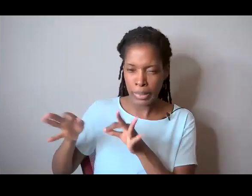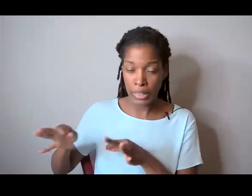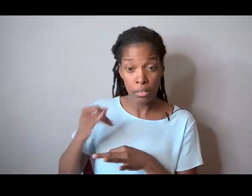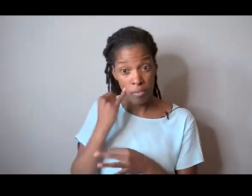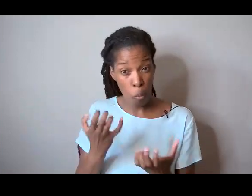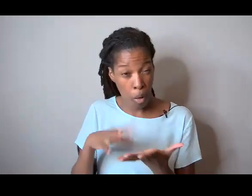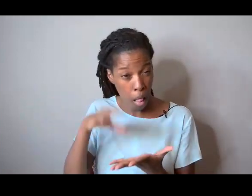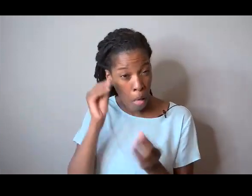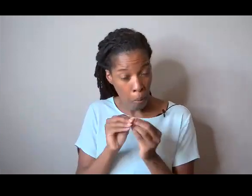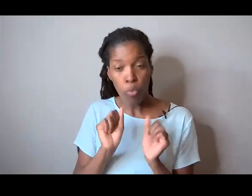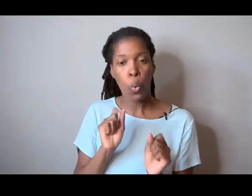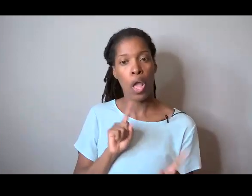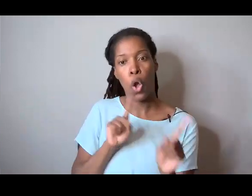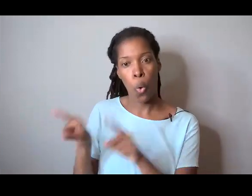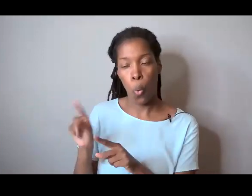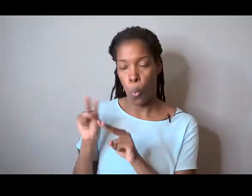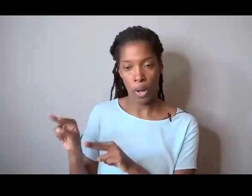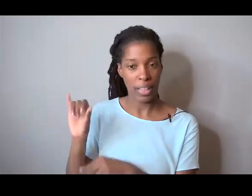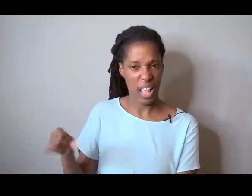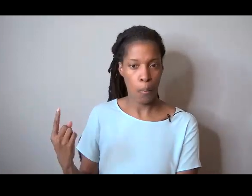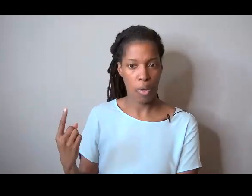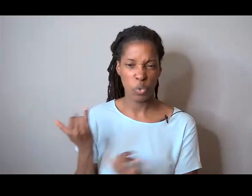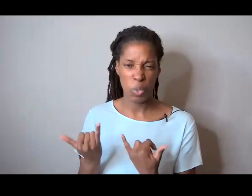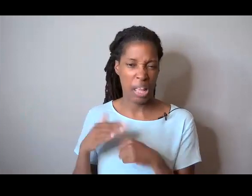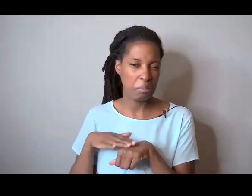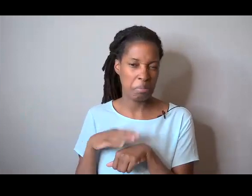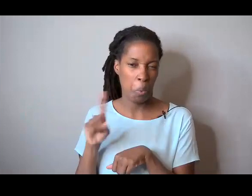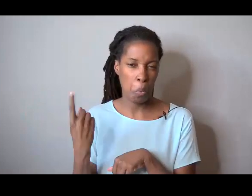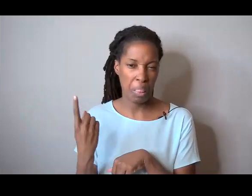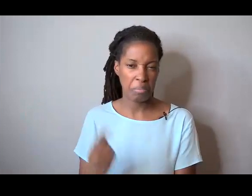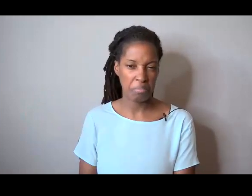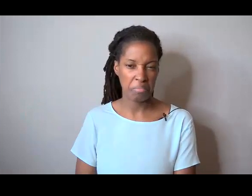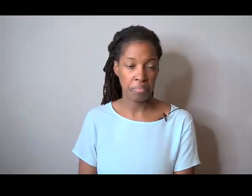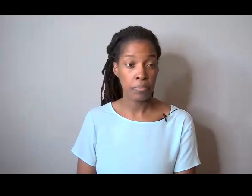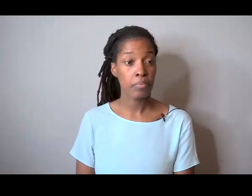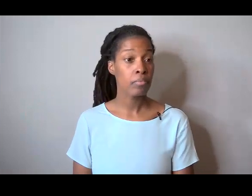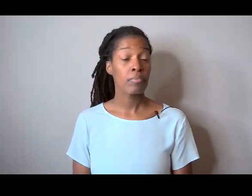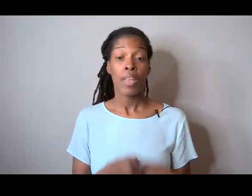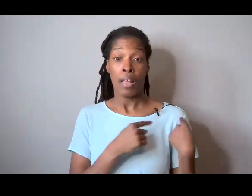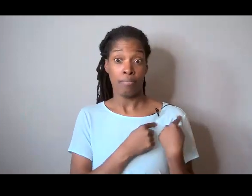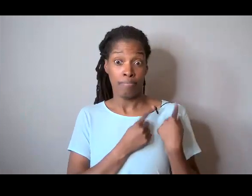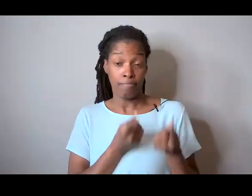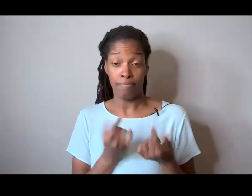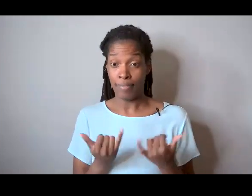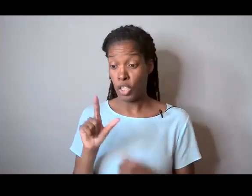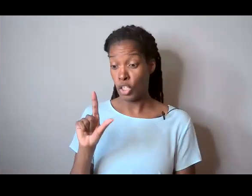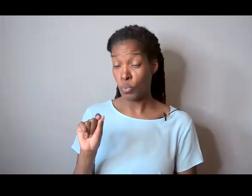So now so far in 2023, we've done two more webinars but also get into the meat of it.